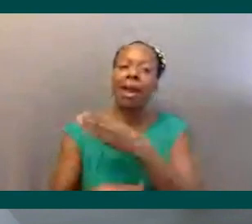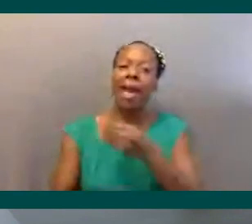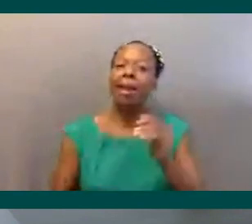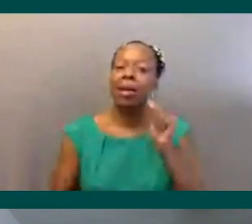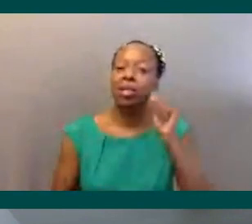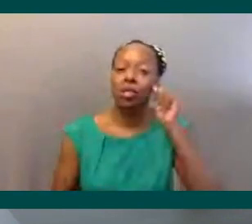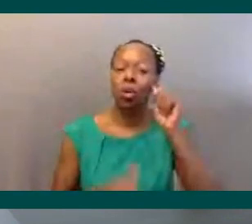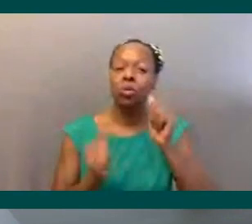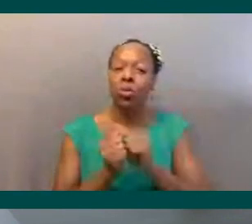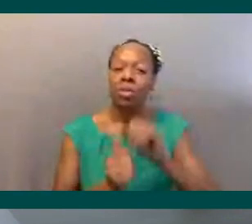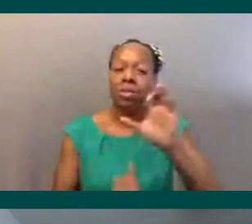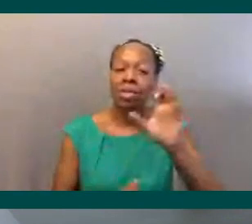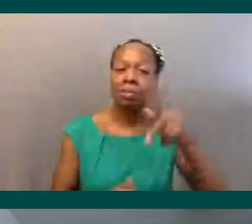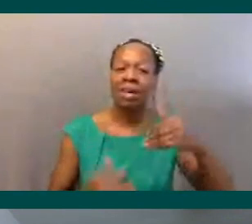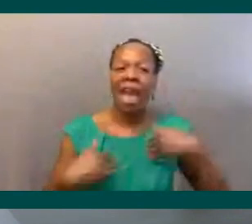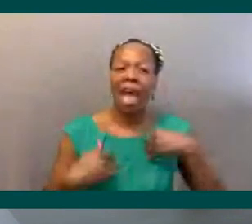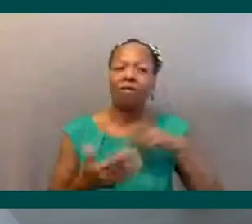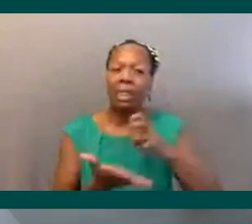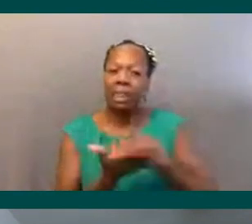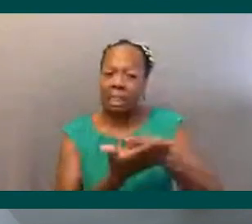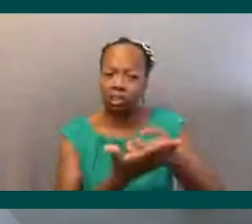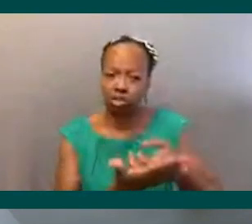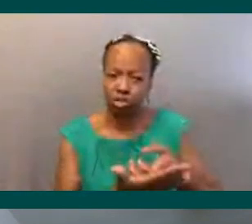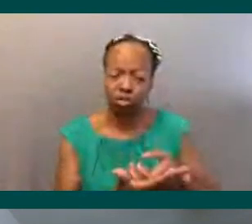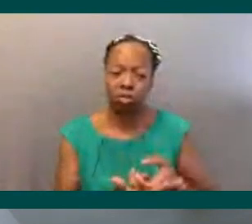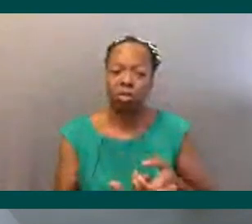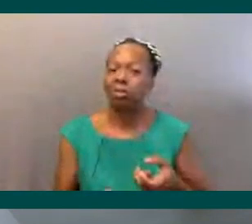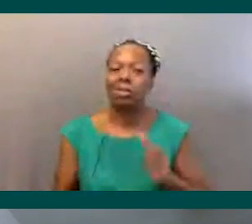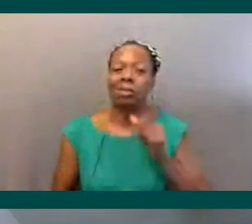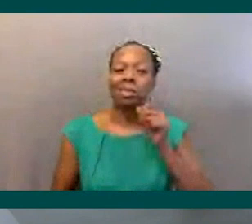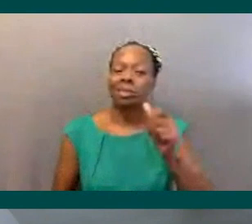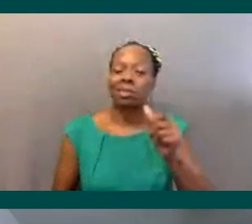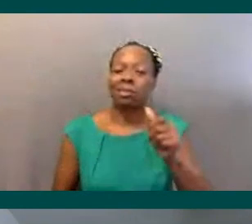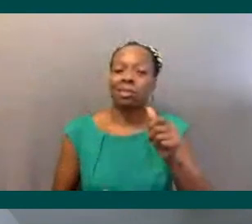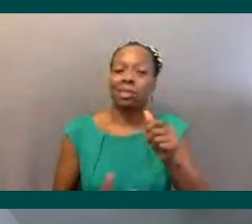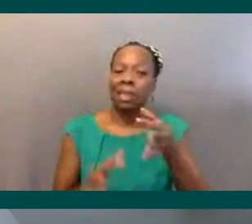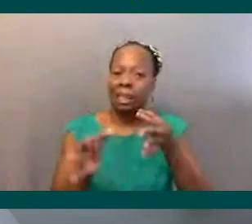have seizures, so that doesn't define CP, but it comes along